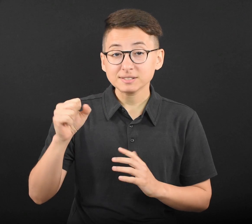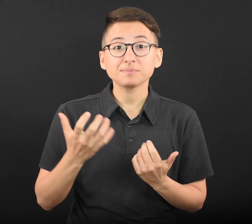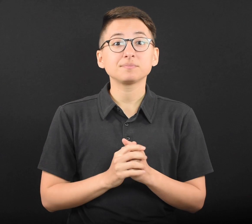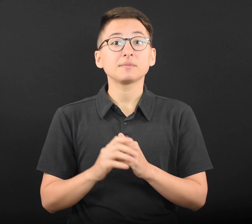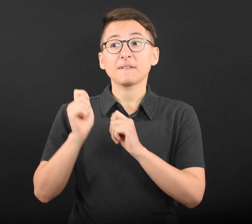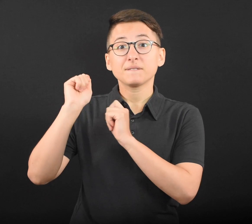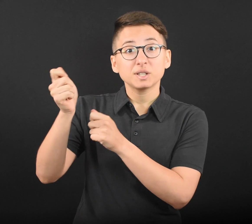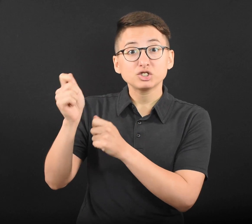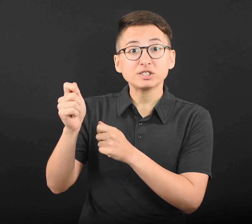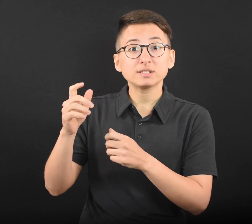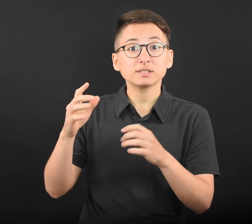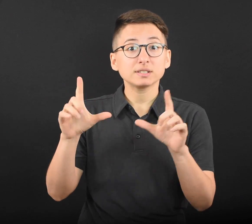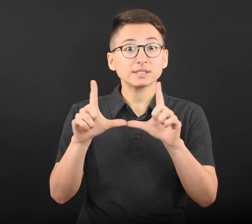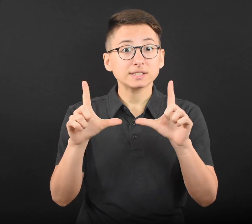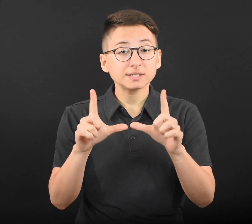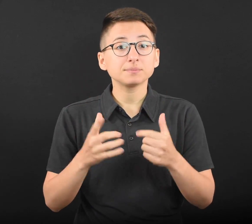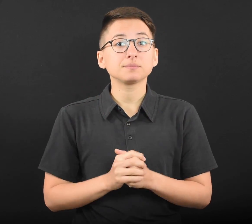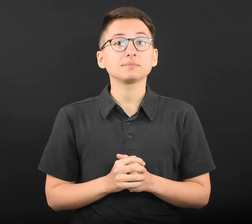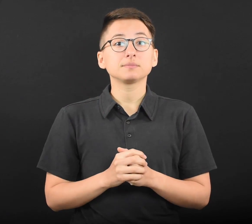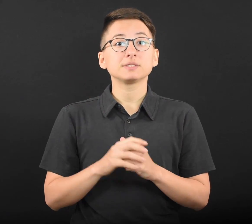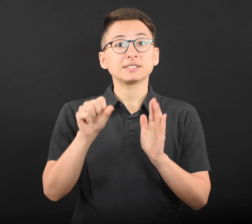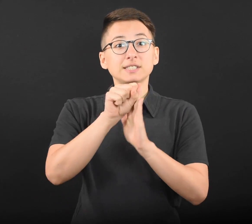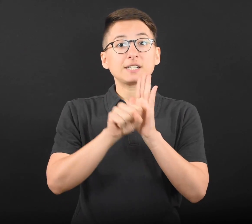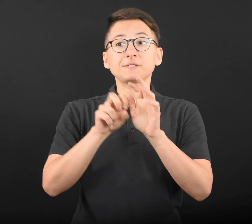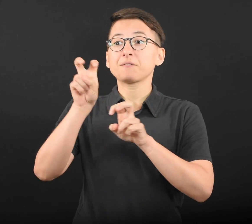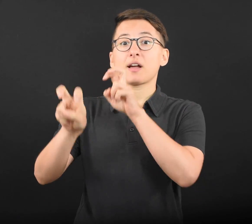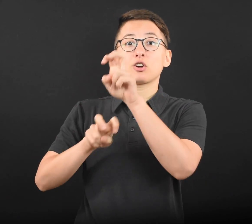fishing licenses, and State Fair tickets